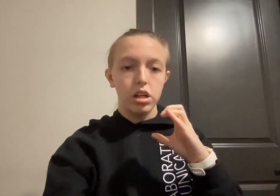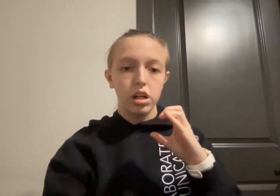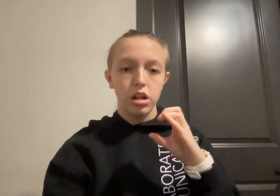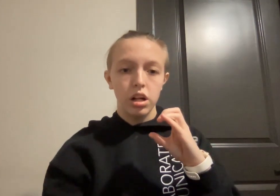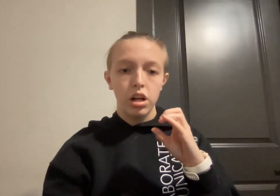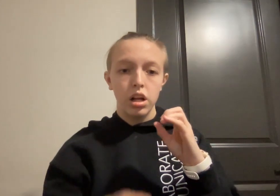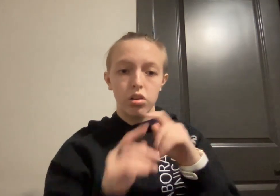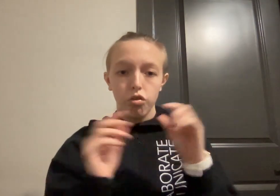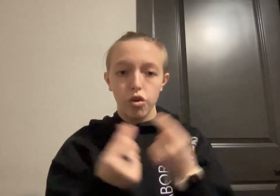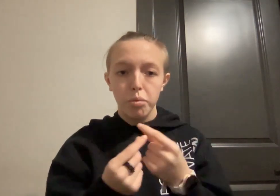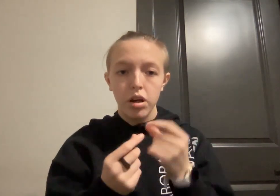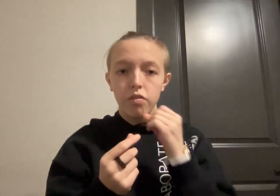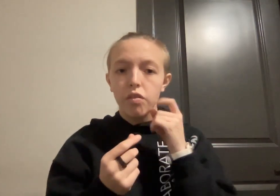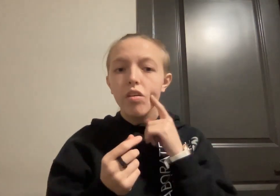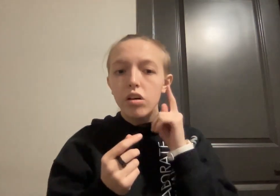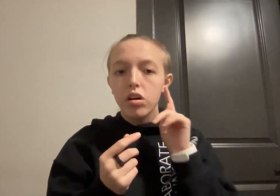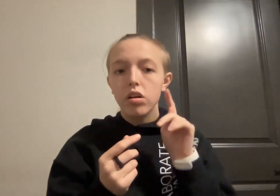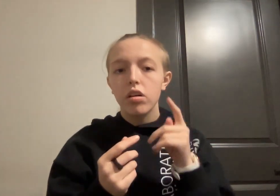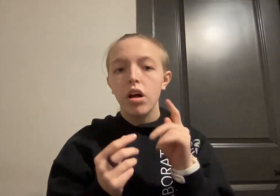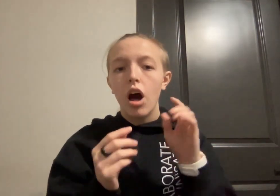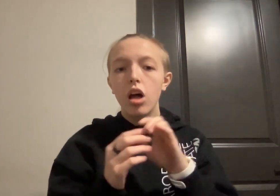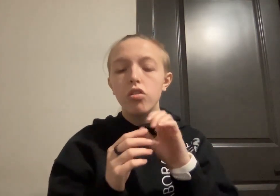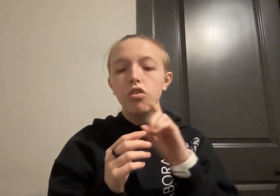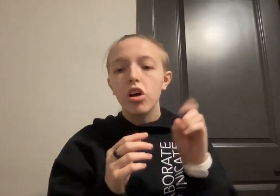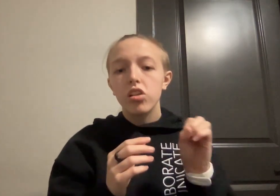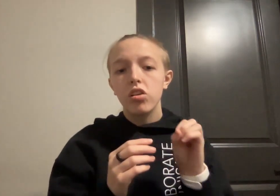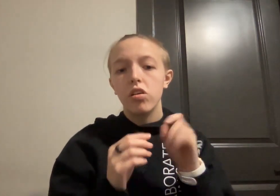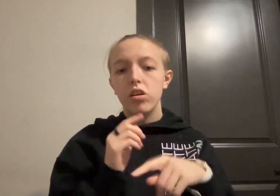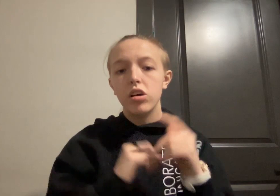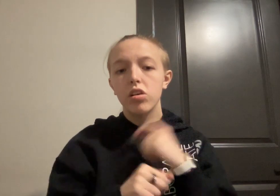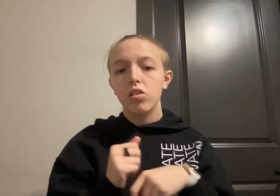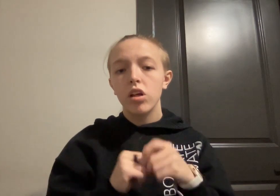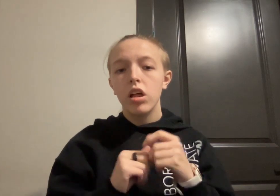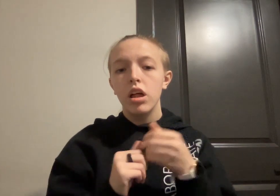group for hundreds of years.